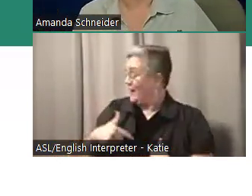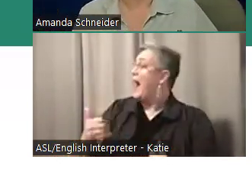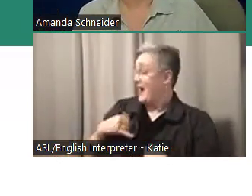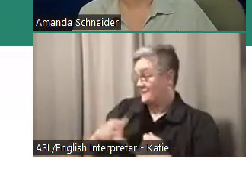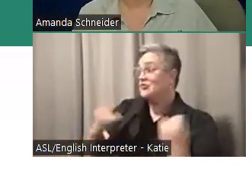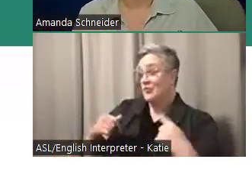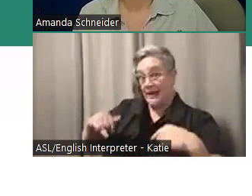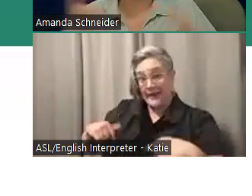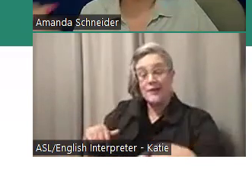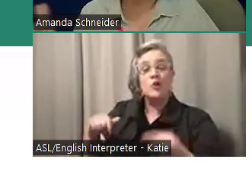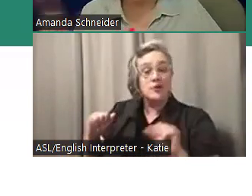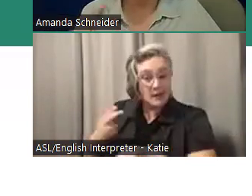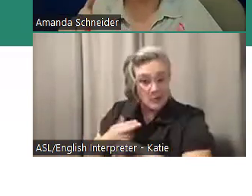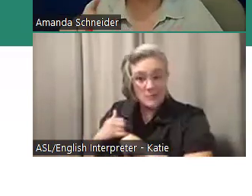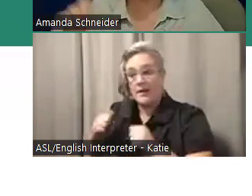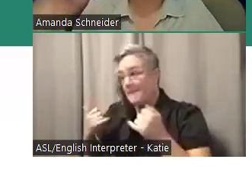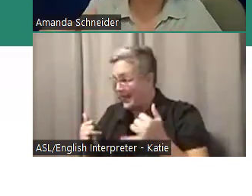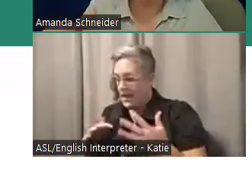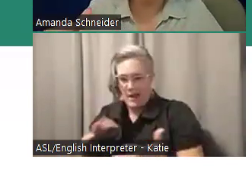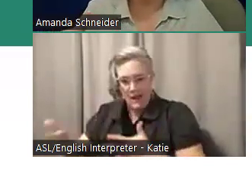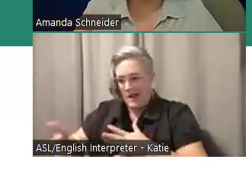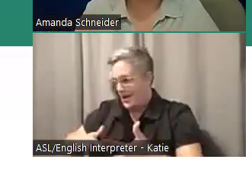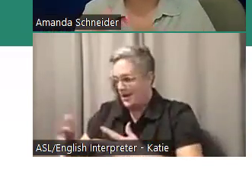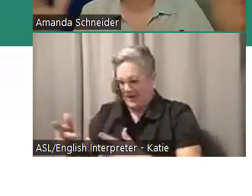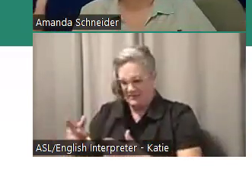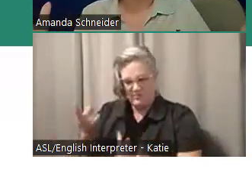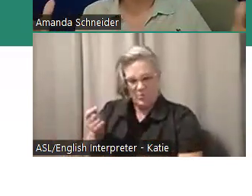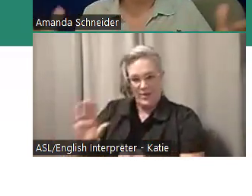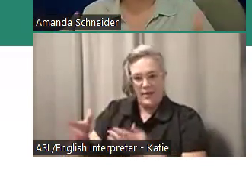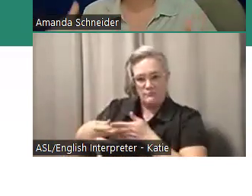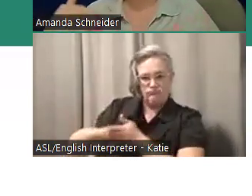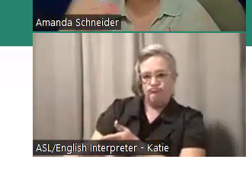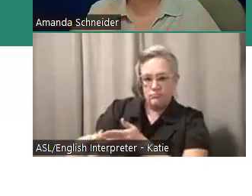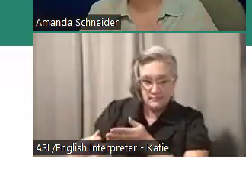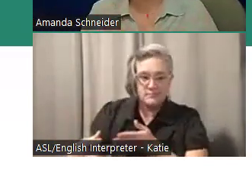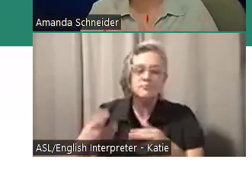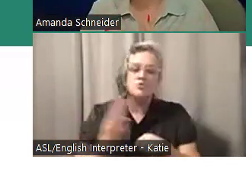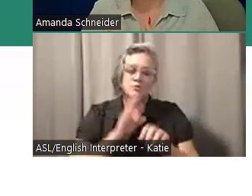Um, so how you can use those pictures to really expand and